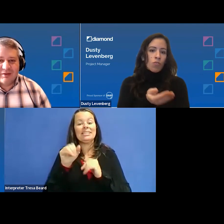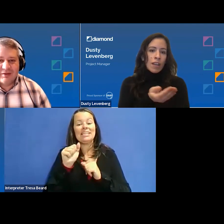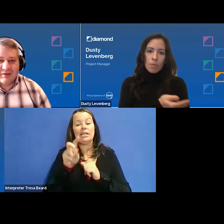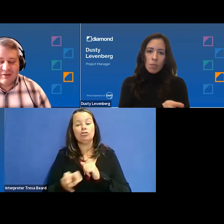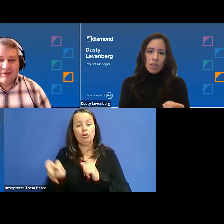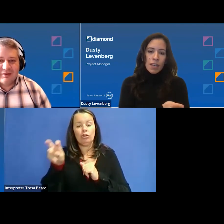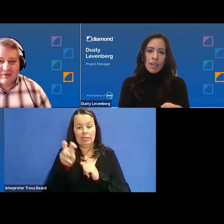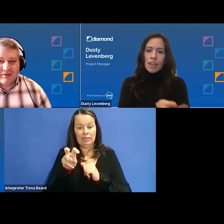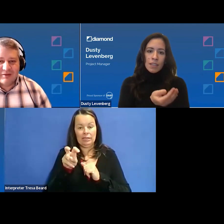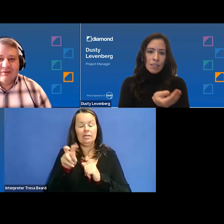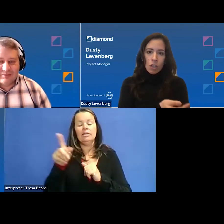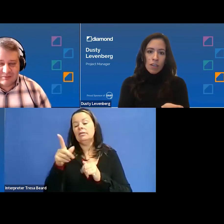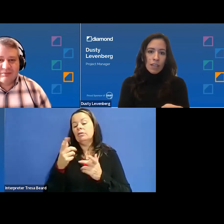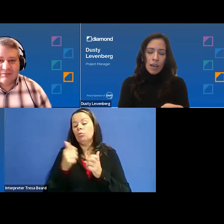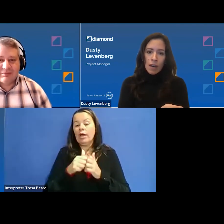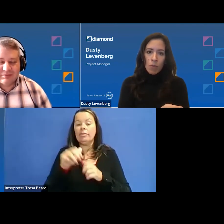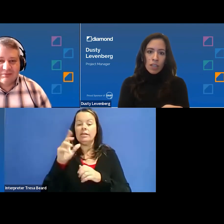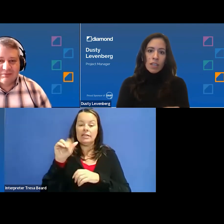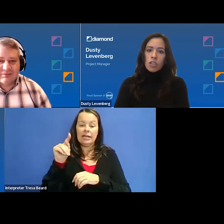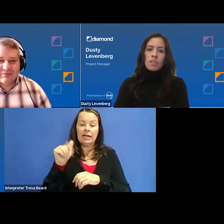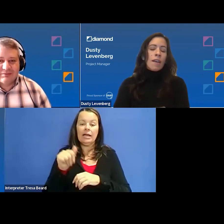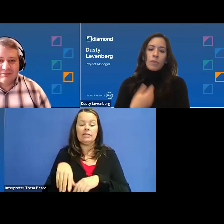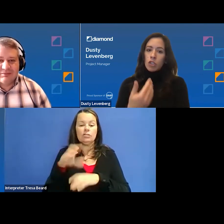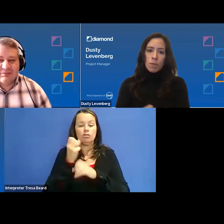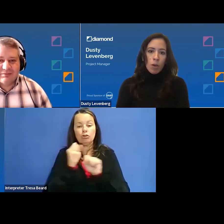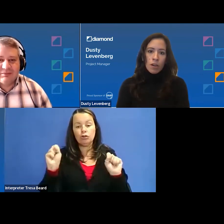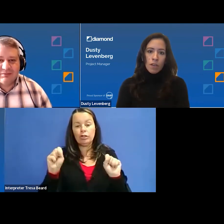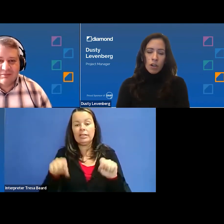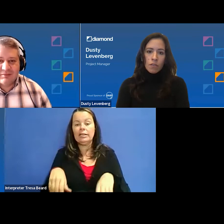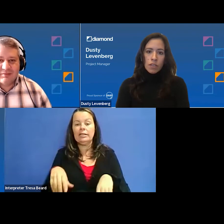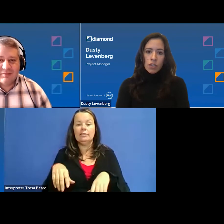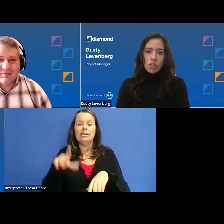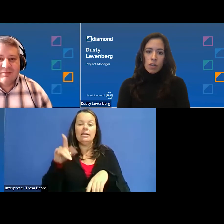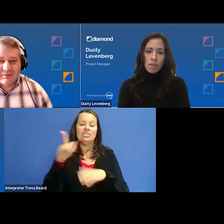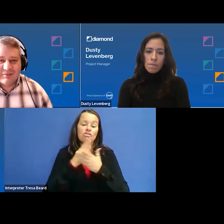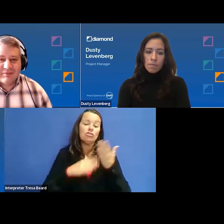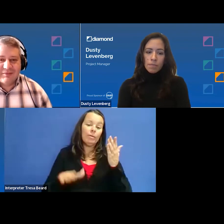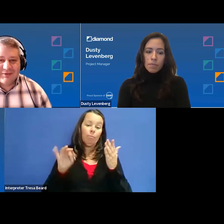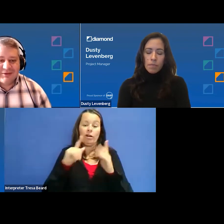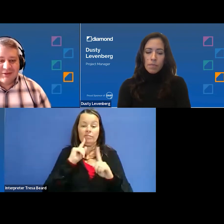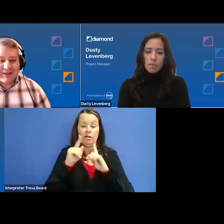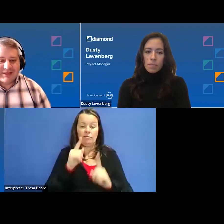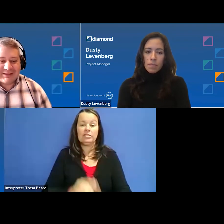Right up there with data and security regulations. This should be part of our conversation. Joe Devon: Thanks, Dusty.